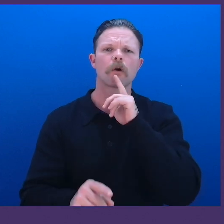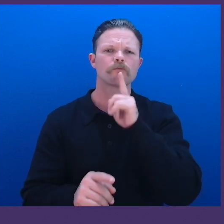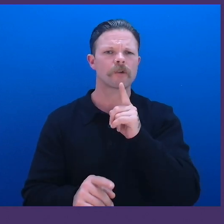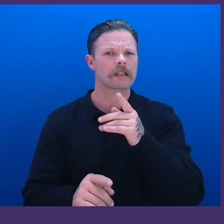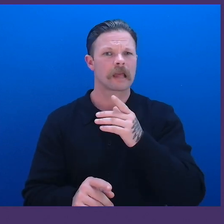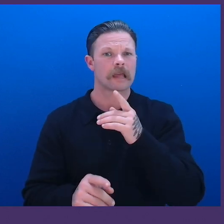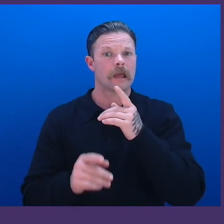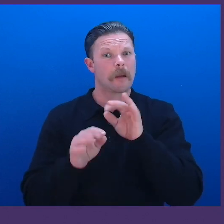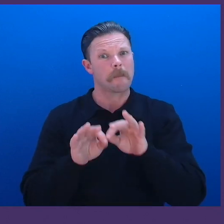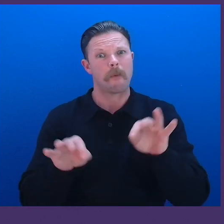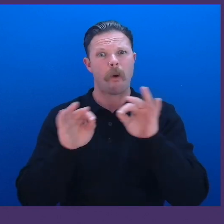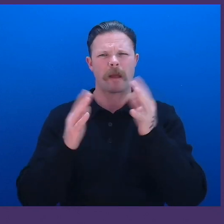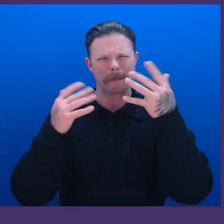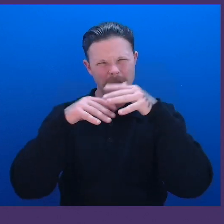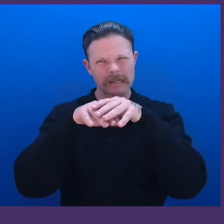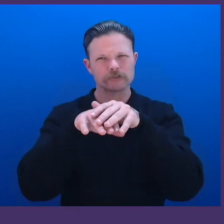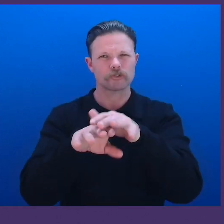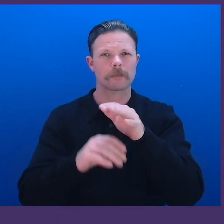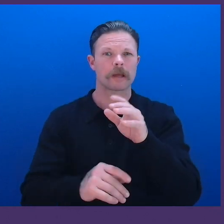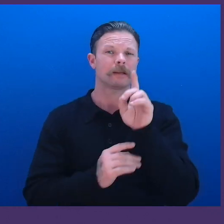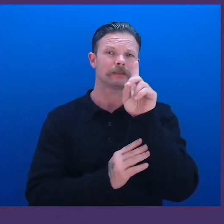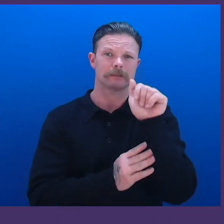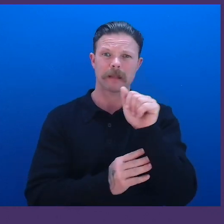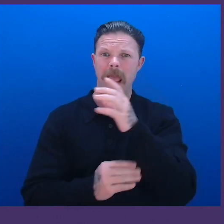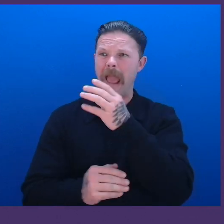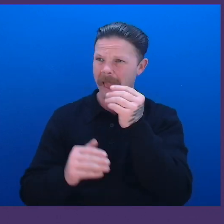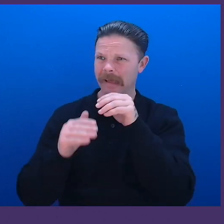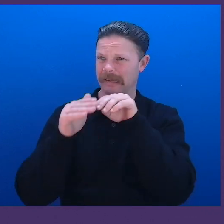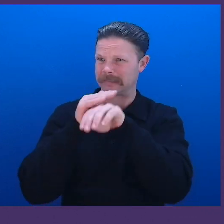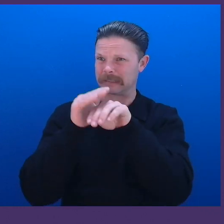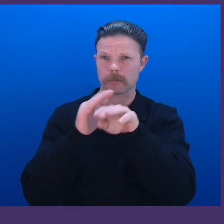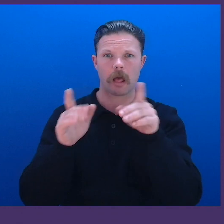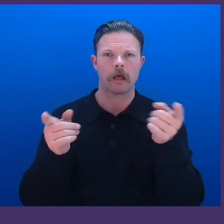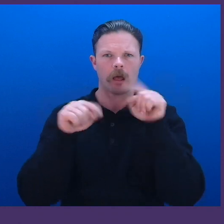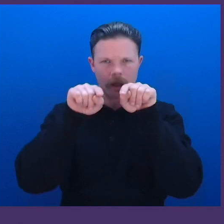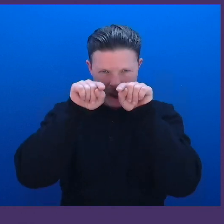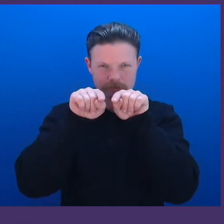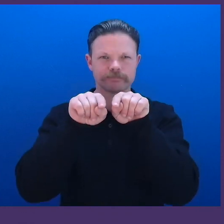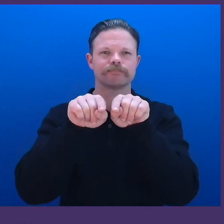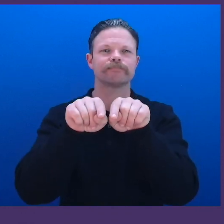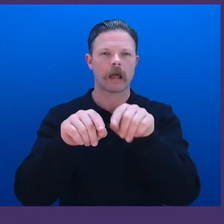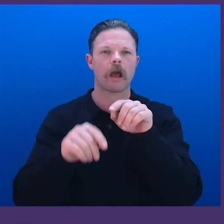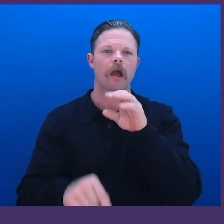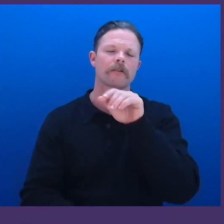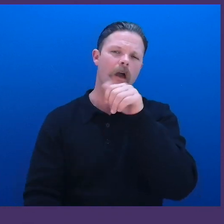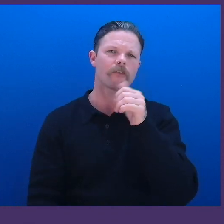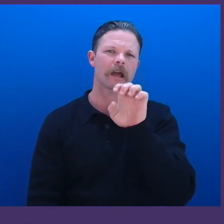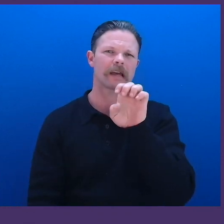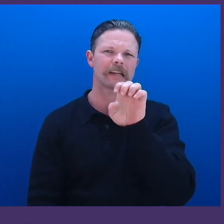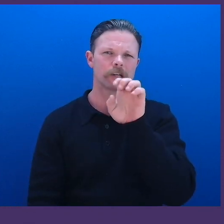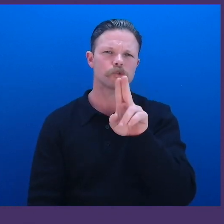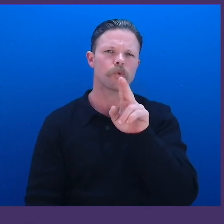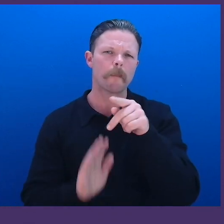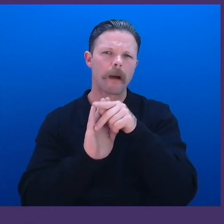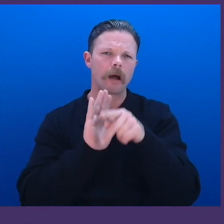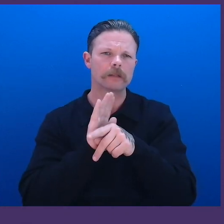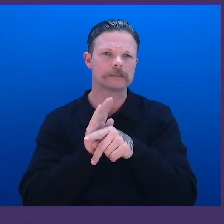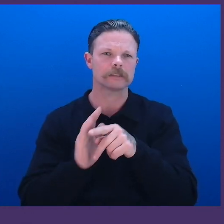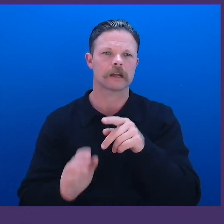and accessibility in other EU policies and legislation.